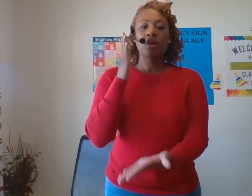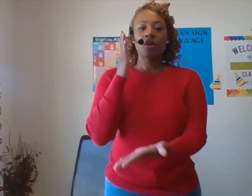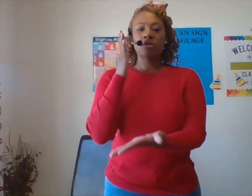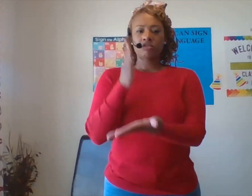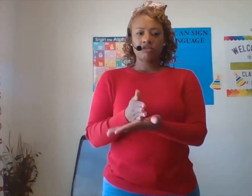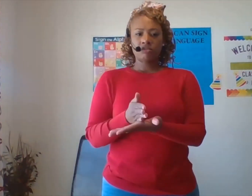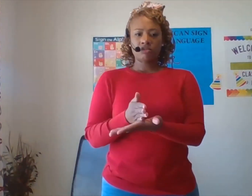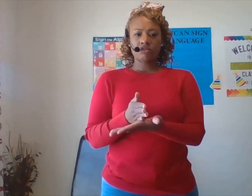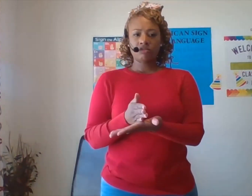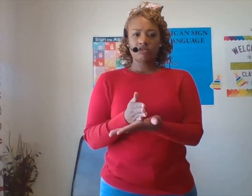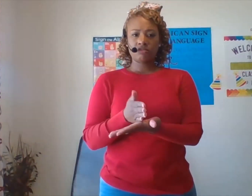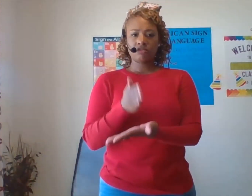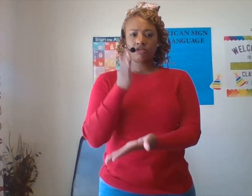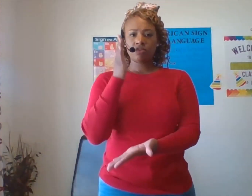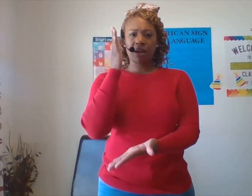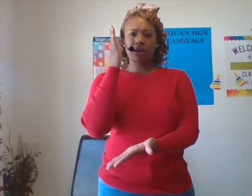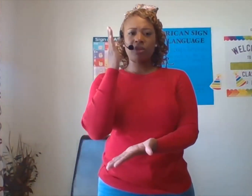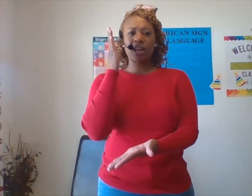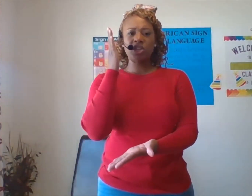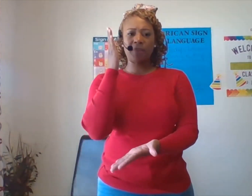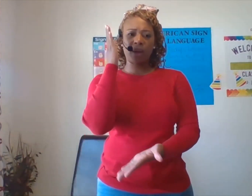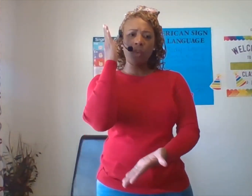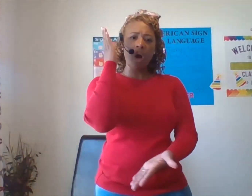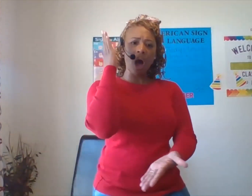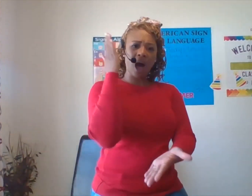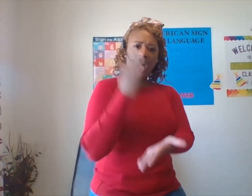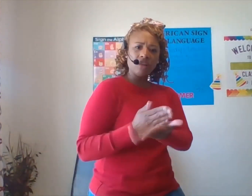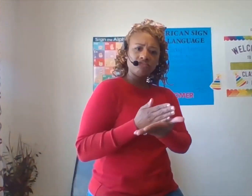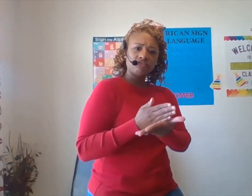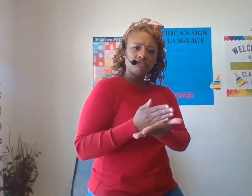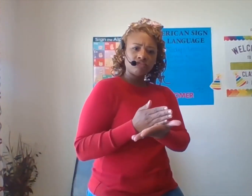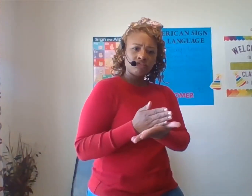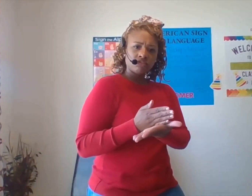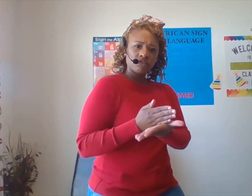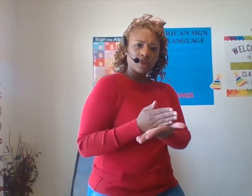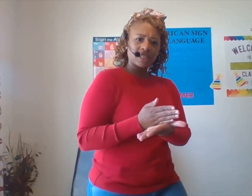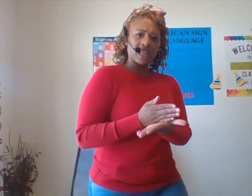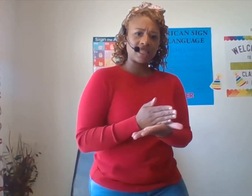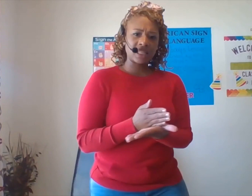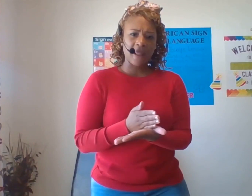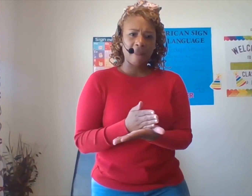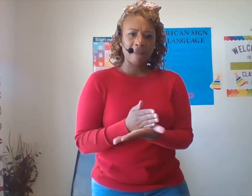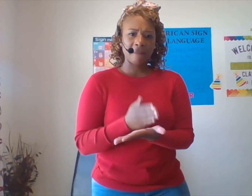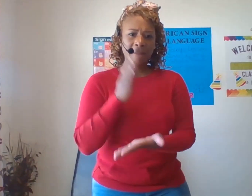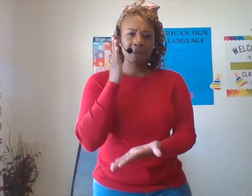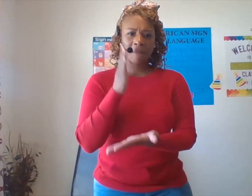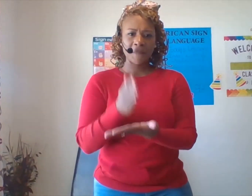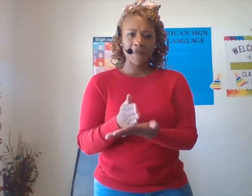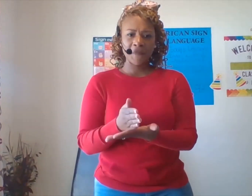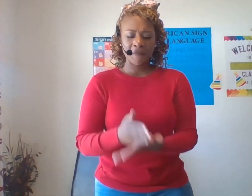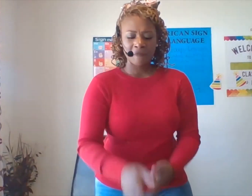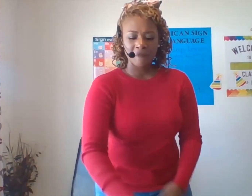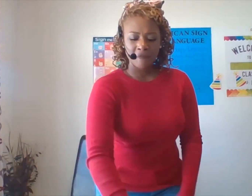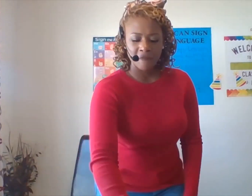you my karate chop Neal Oh what time is that